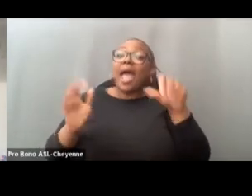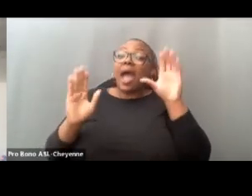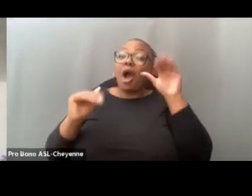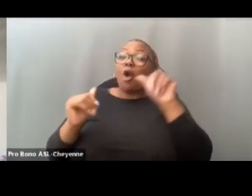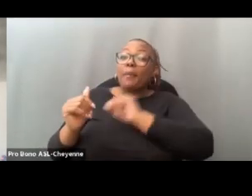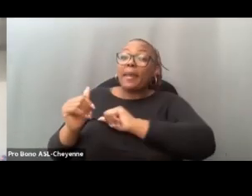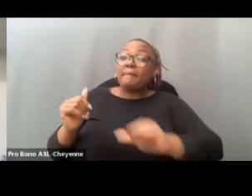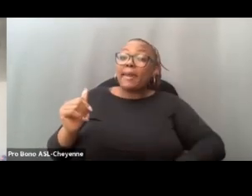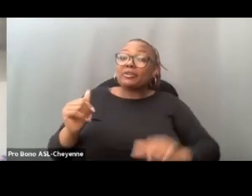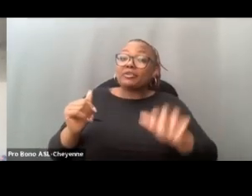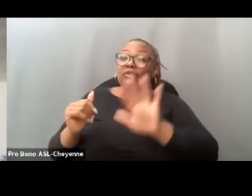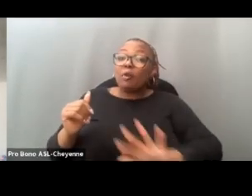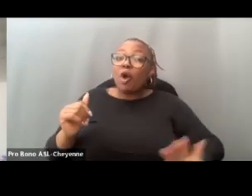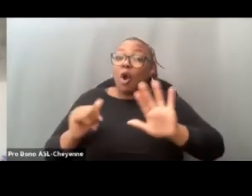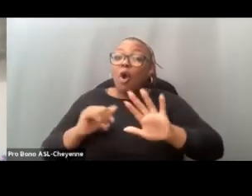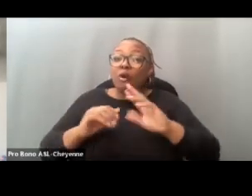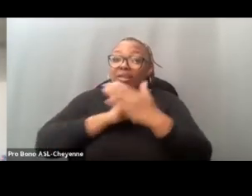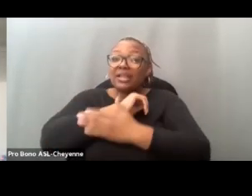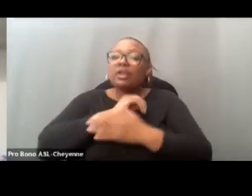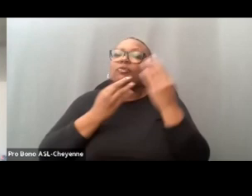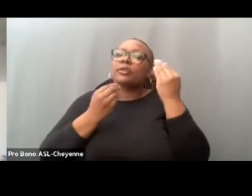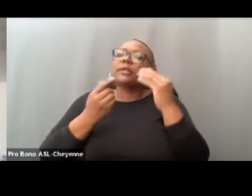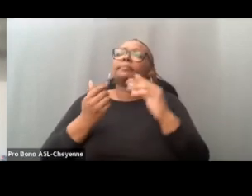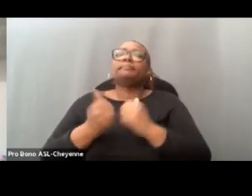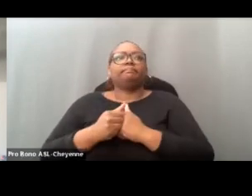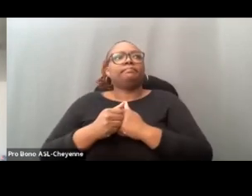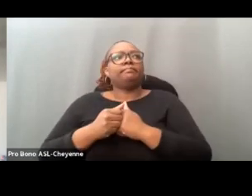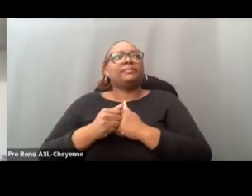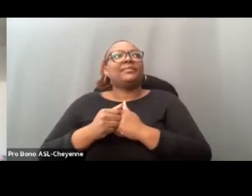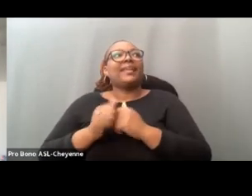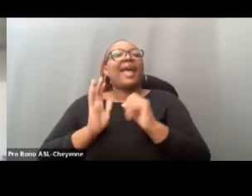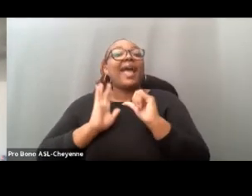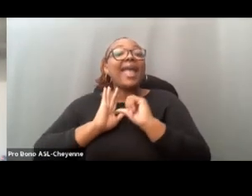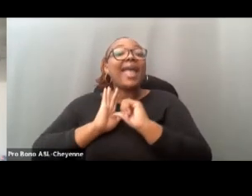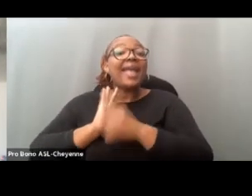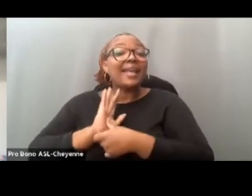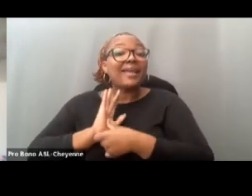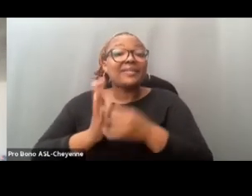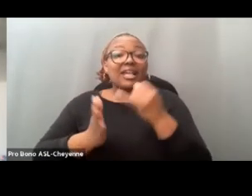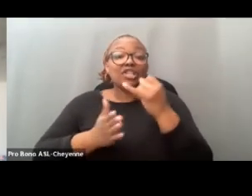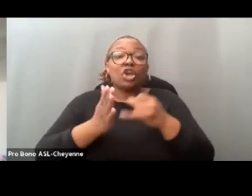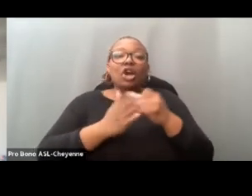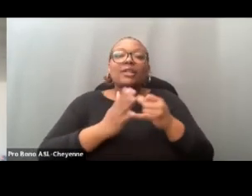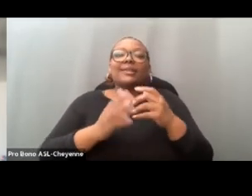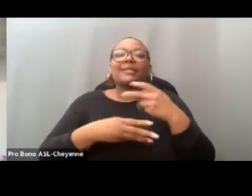will think of this, and that is highlight the artistic products from your country.